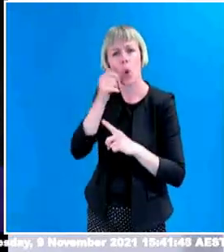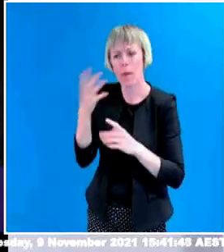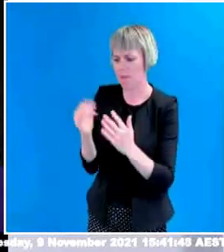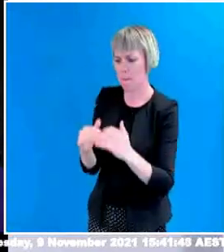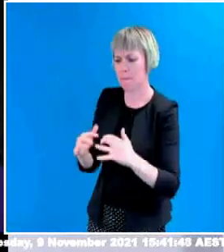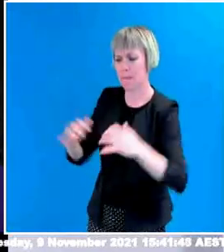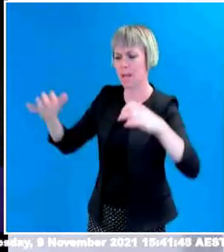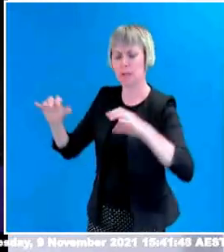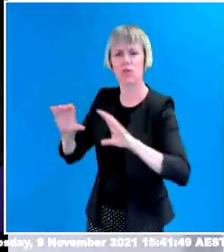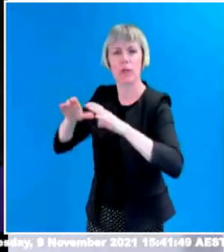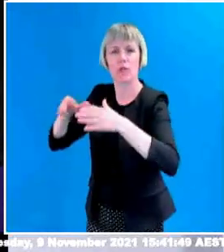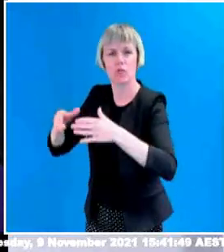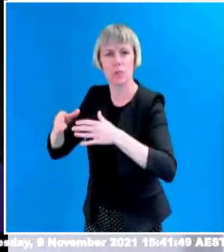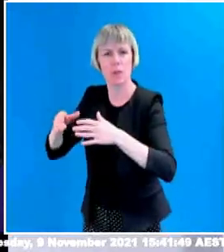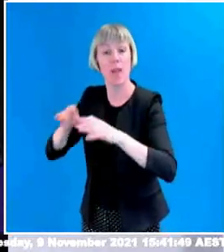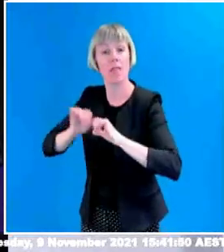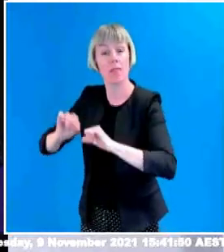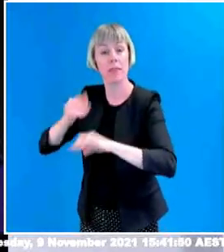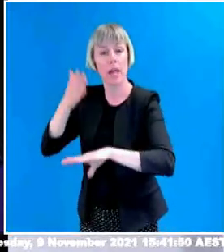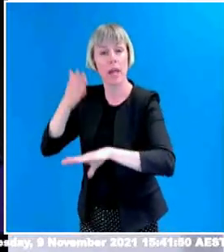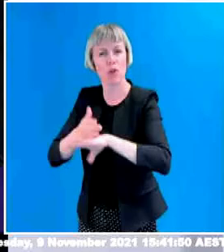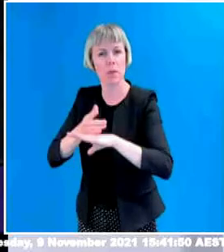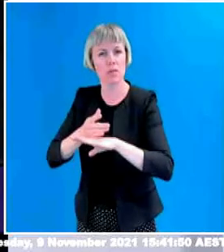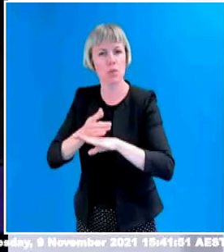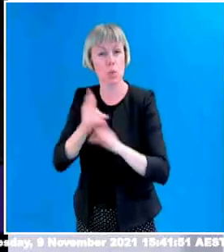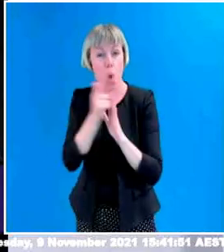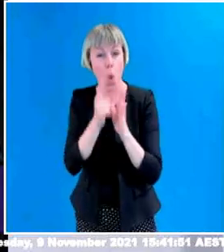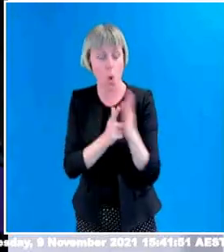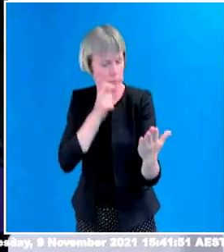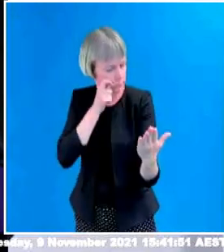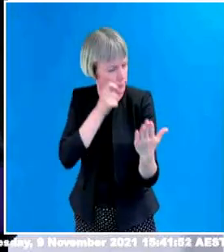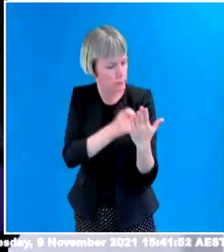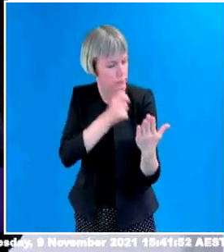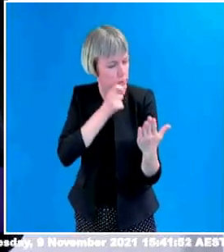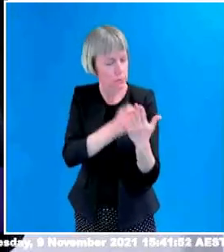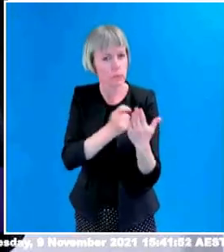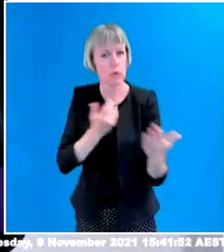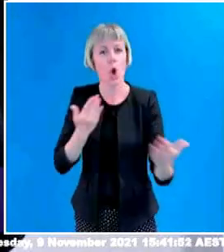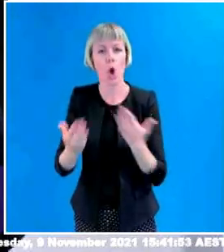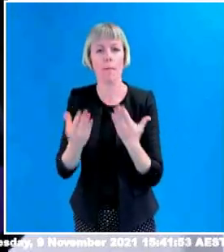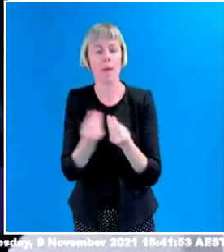In your experience, what is the relevance of parliamentary scrutiny with